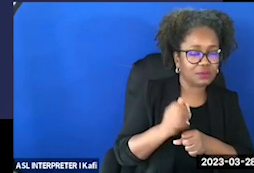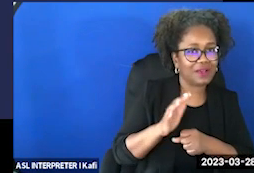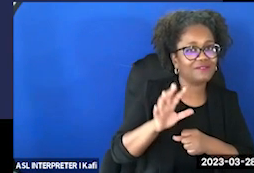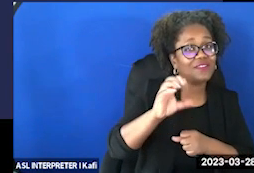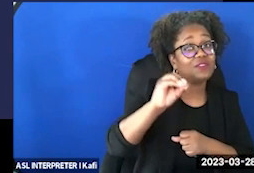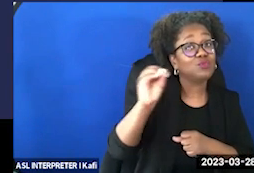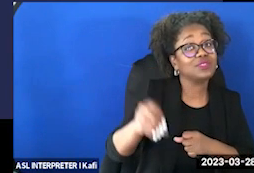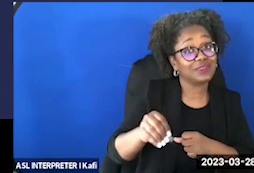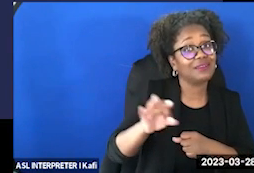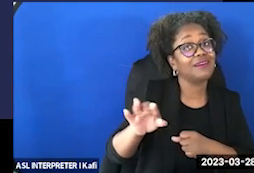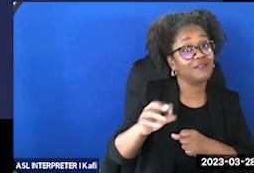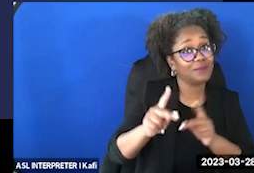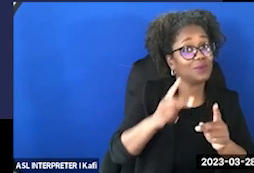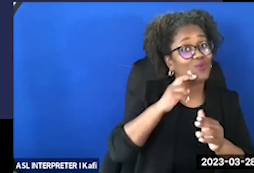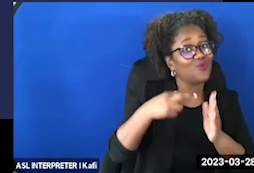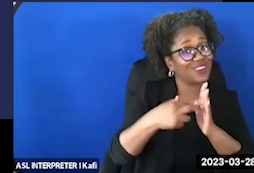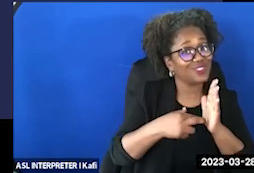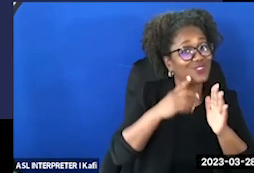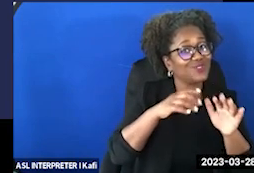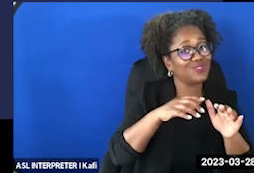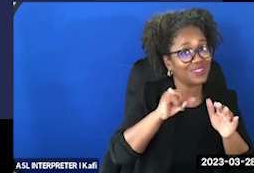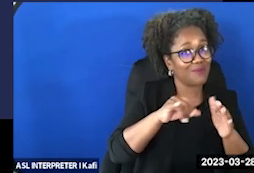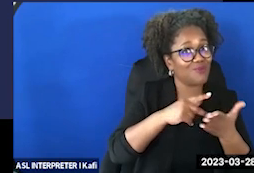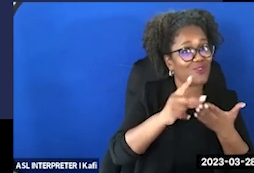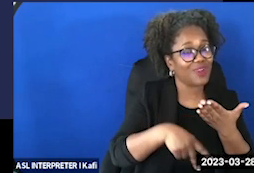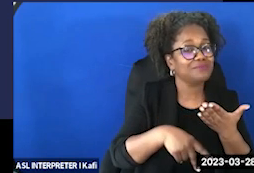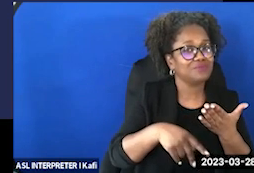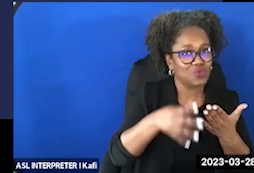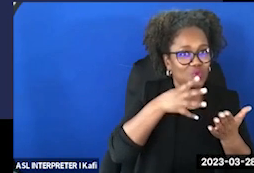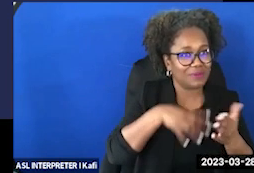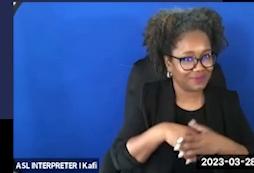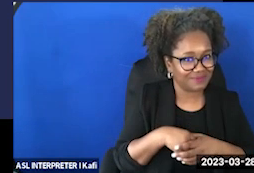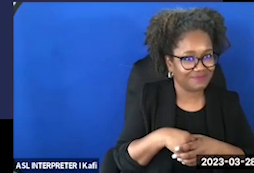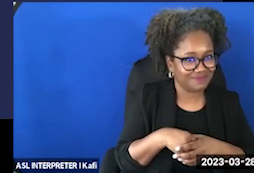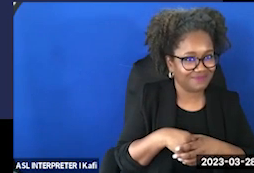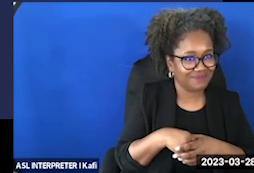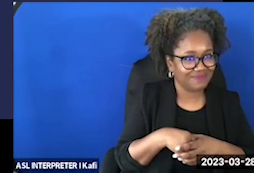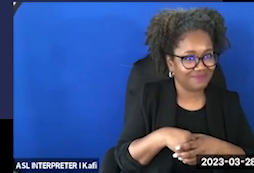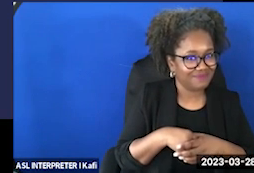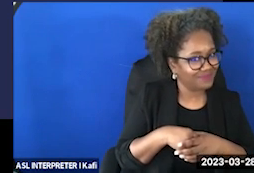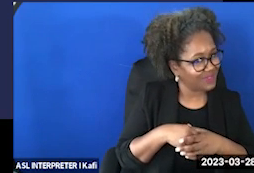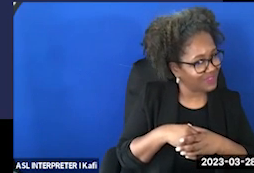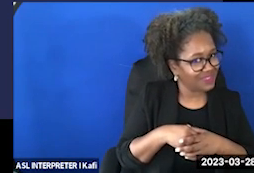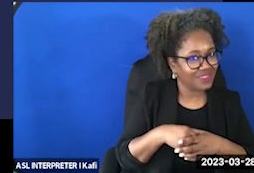Debbie Stine, Science & Technology Policy Academy: we're women and computer science at kind of email is very, very hard to get into. It's one of the hardest in the country.